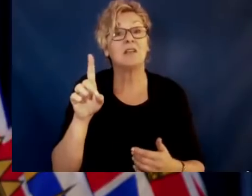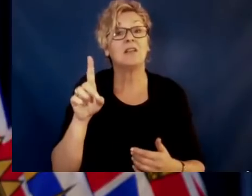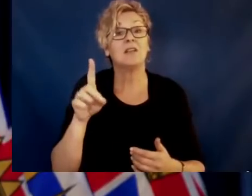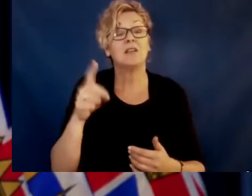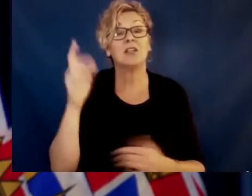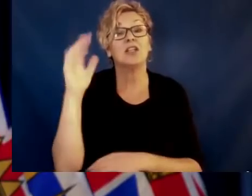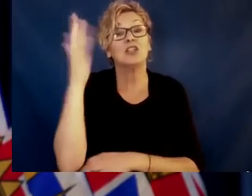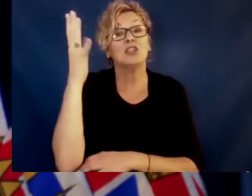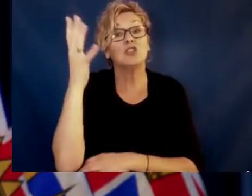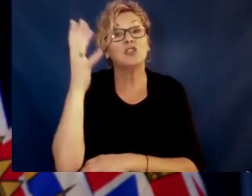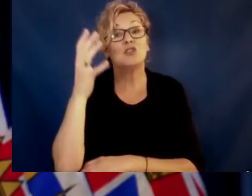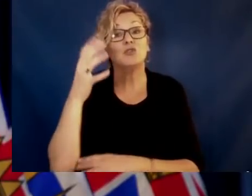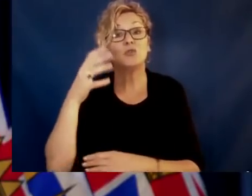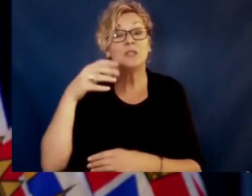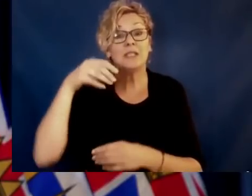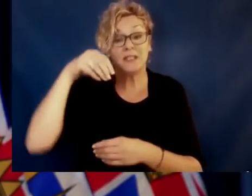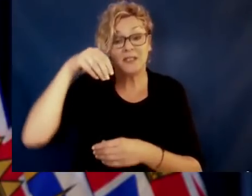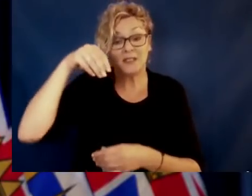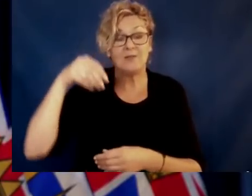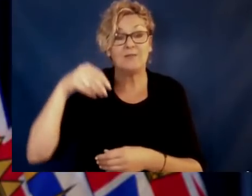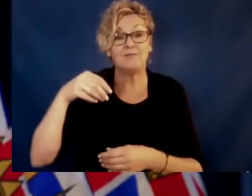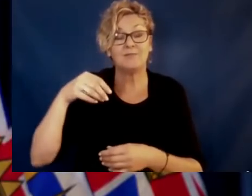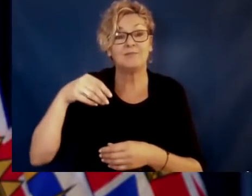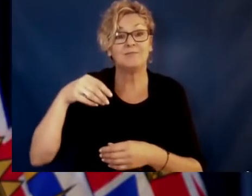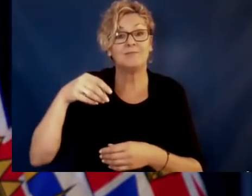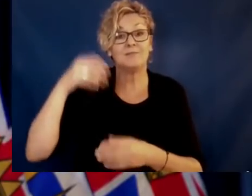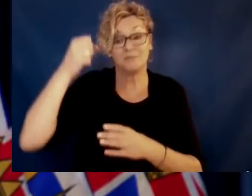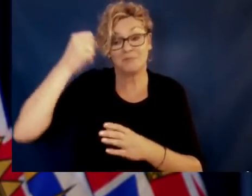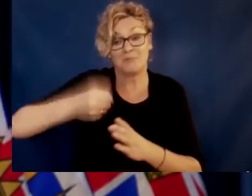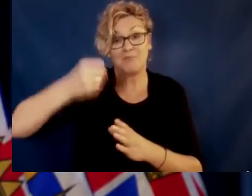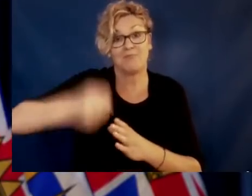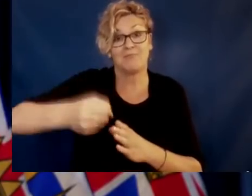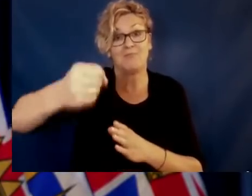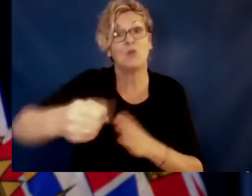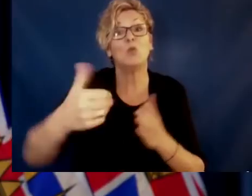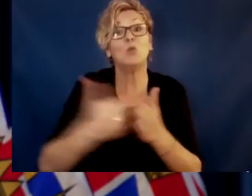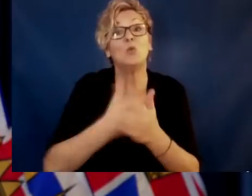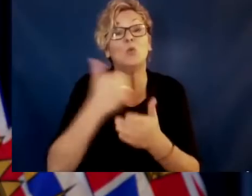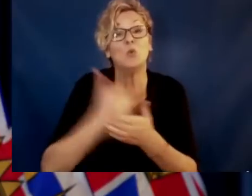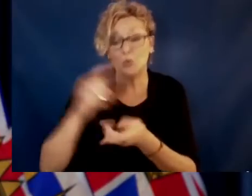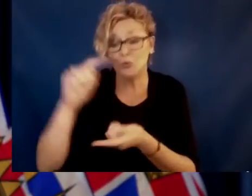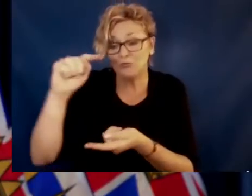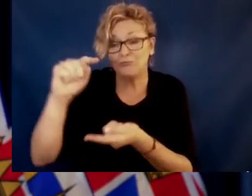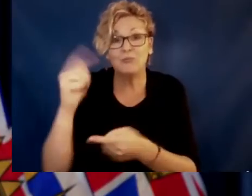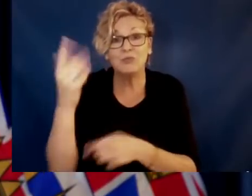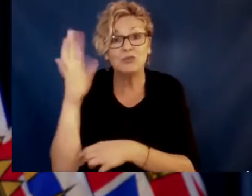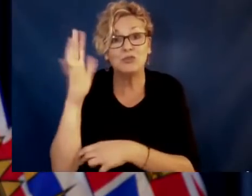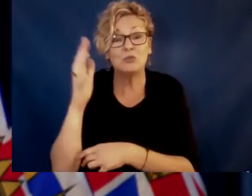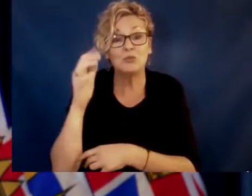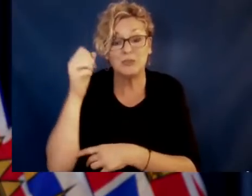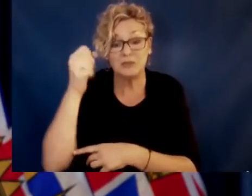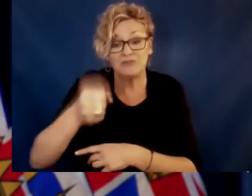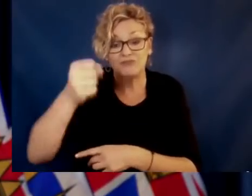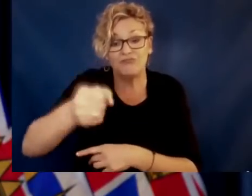and our ecosystem, and we did it with thousands of workers going up into the remote areas and not a single case